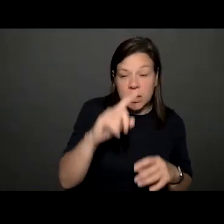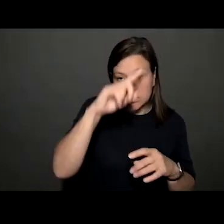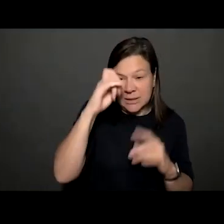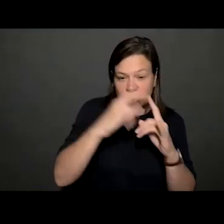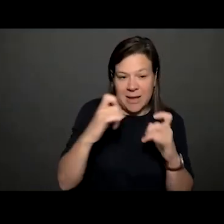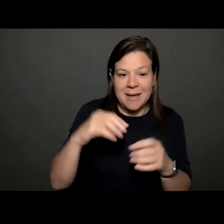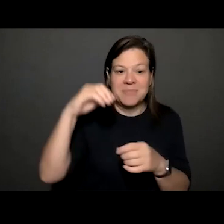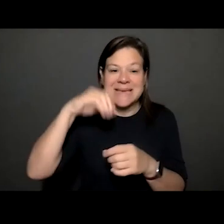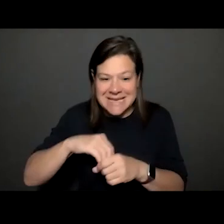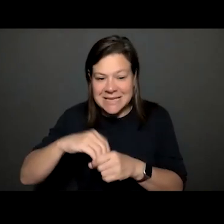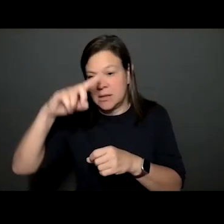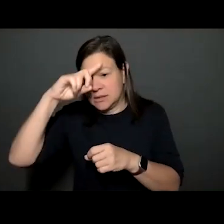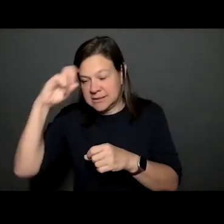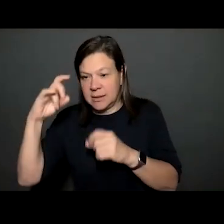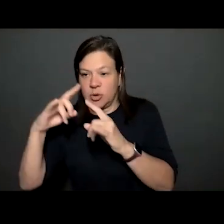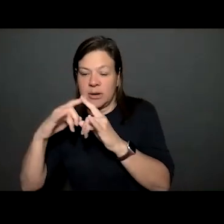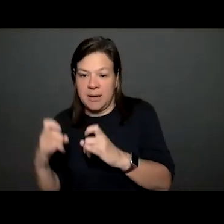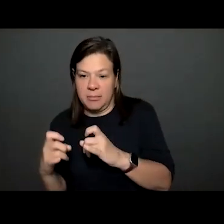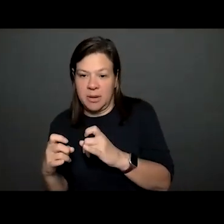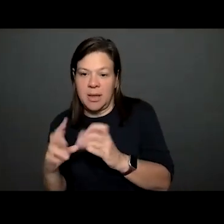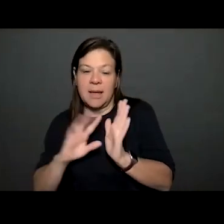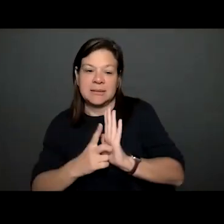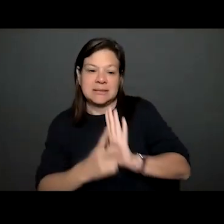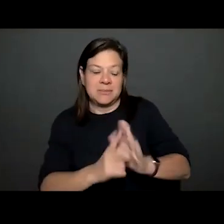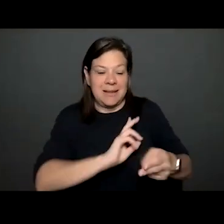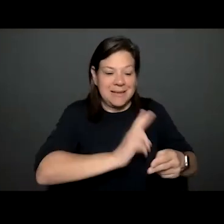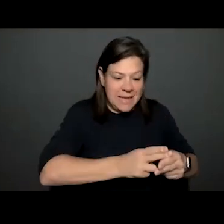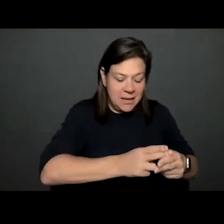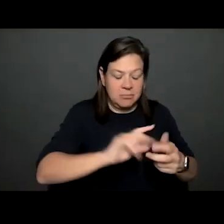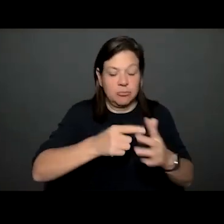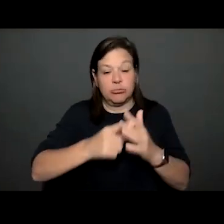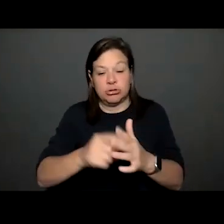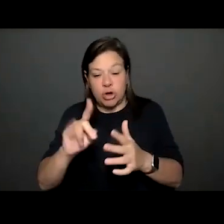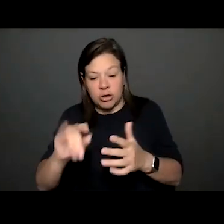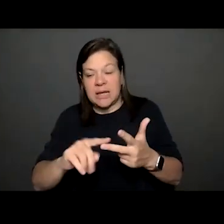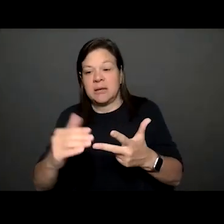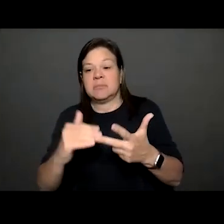DESCRIPTION, THE CURRENT NUMBER OF CONTACTS THAT ARE